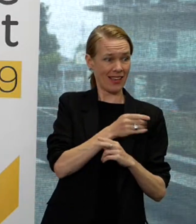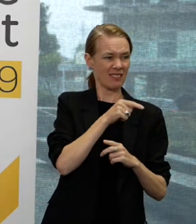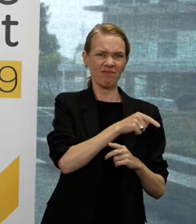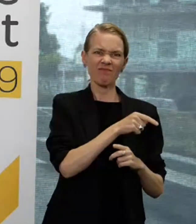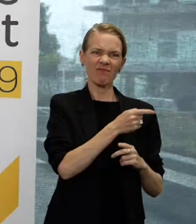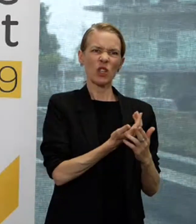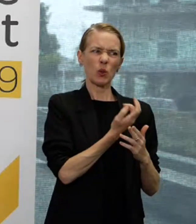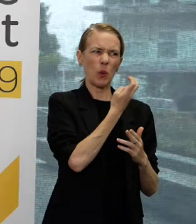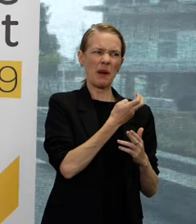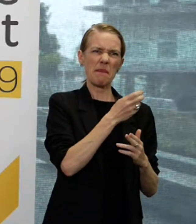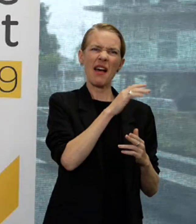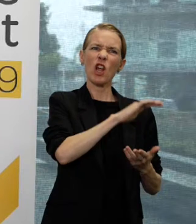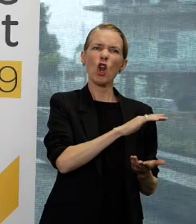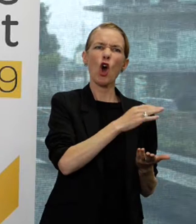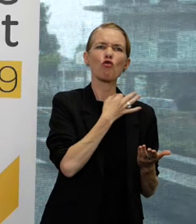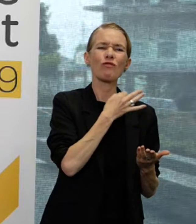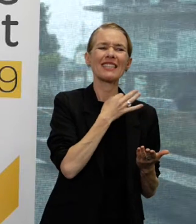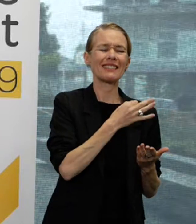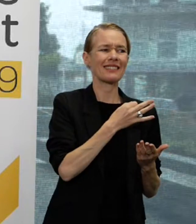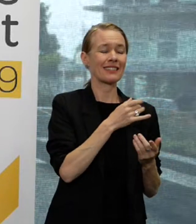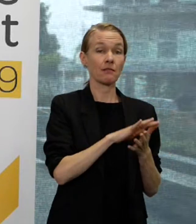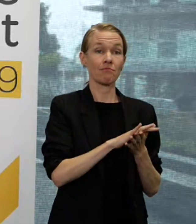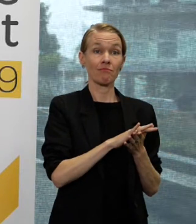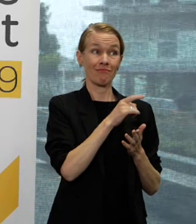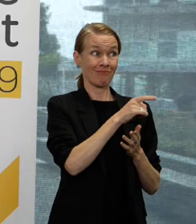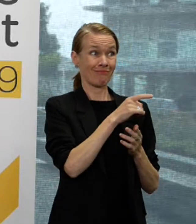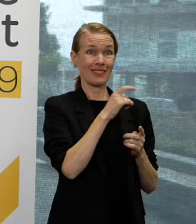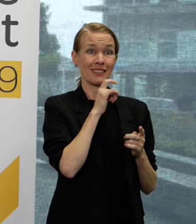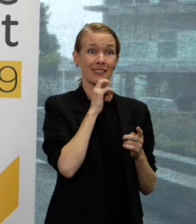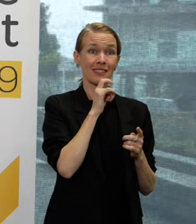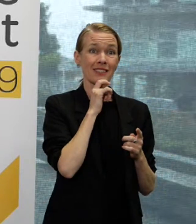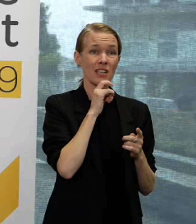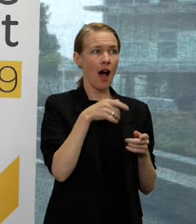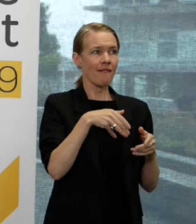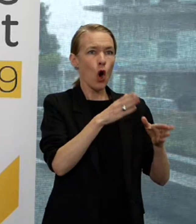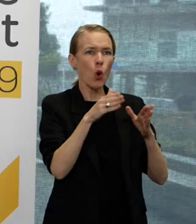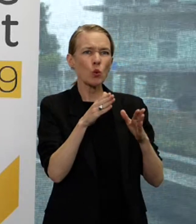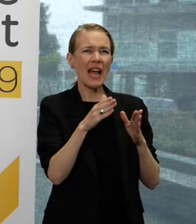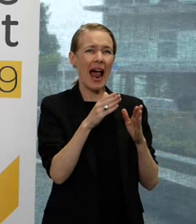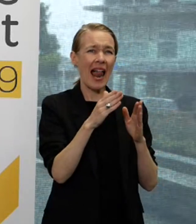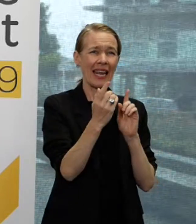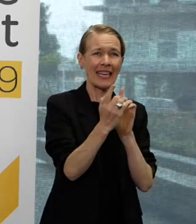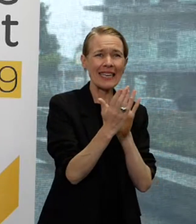He had minimal interaction with staff at the motel and hotel that he checked into.